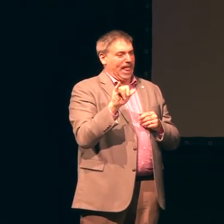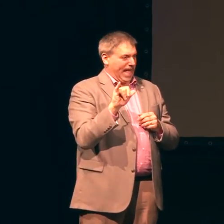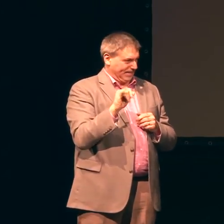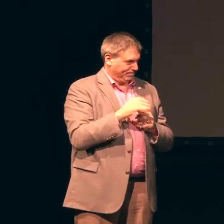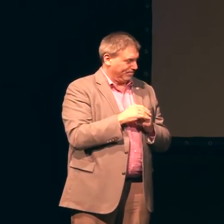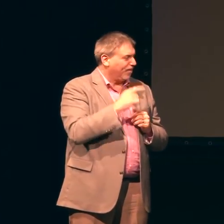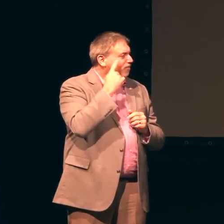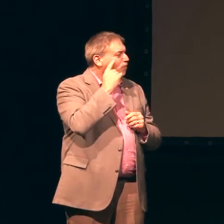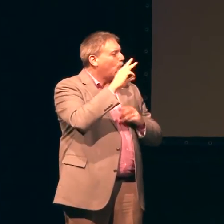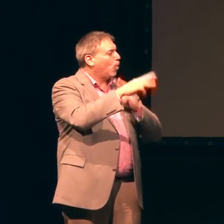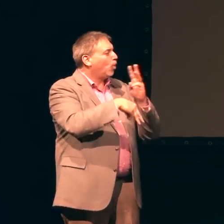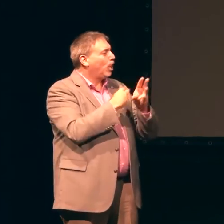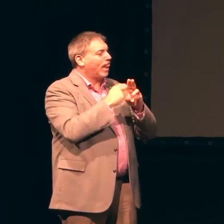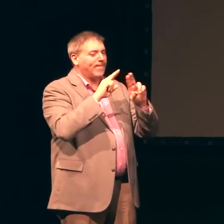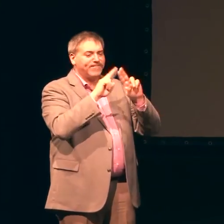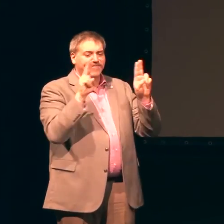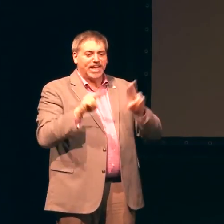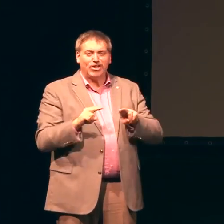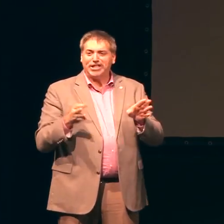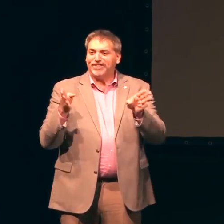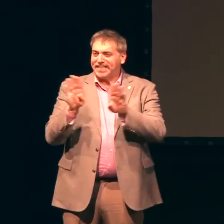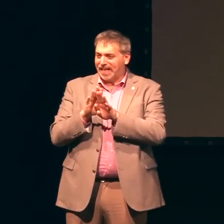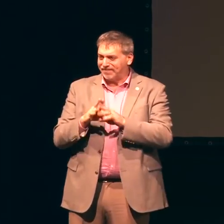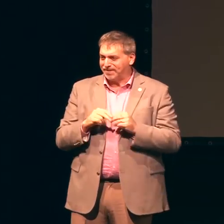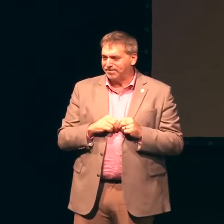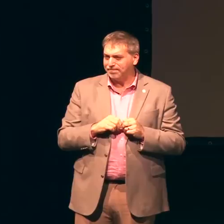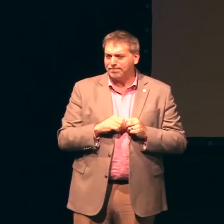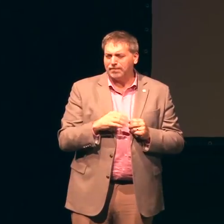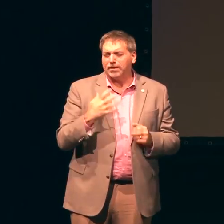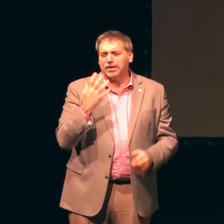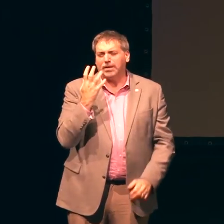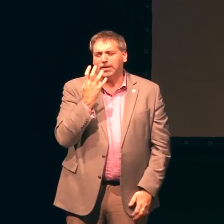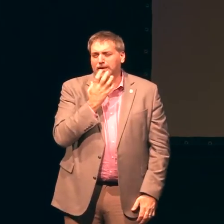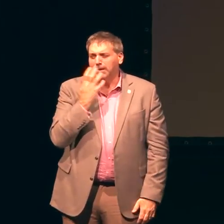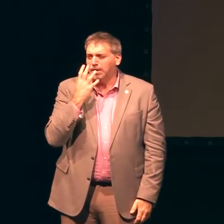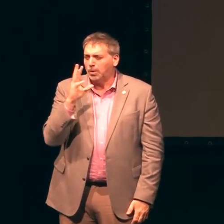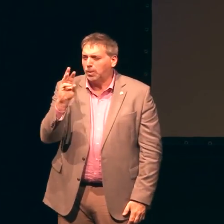back in July, I flew in July, they had the federation